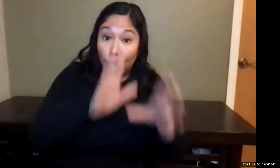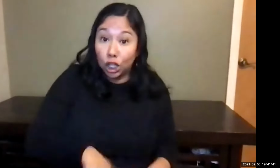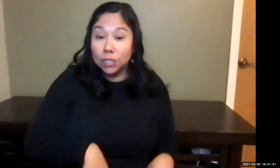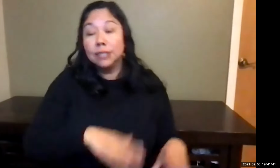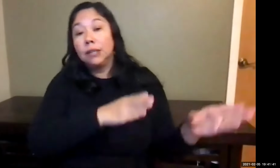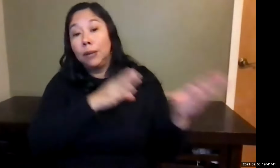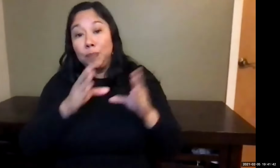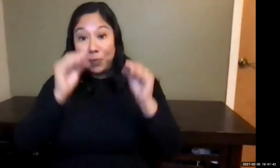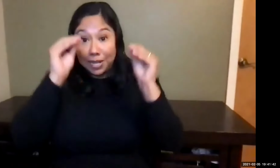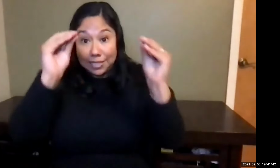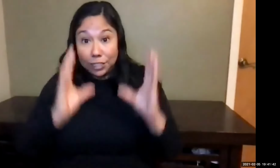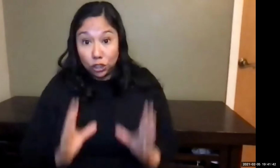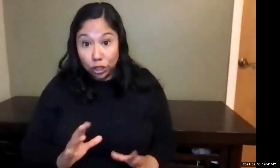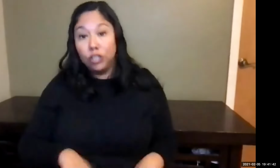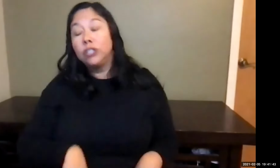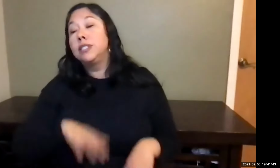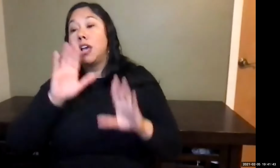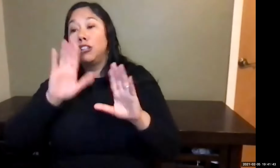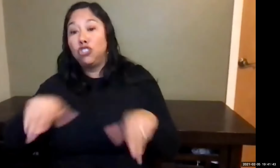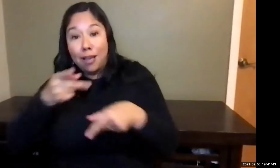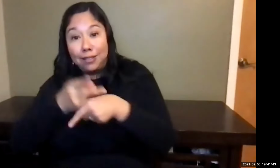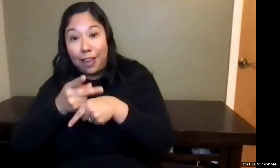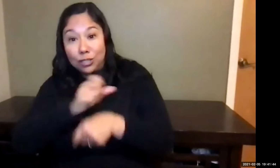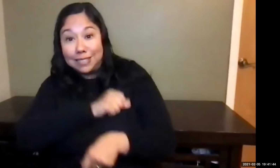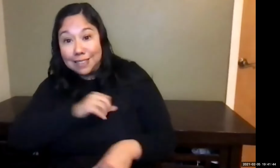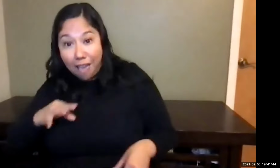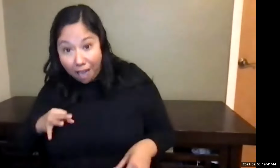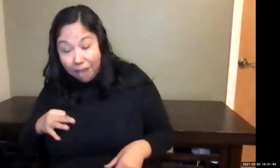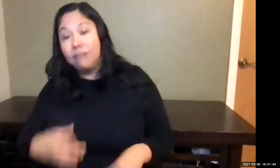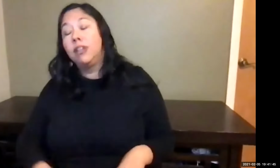your childcare staff, your food and agriculture staff.